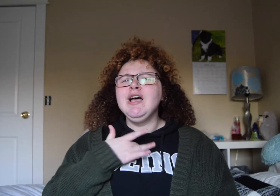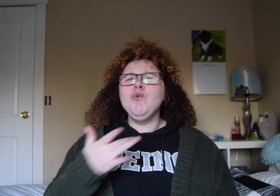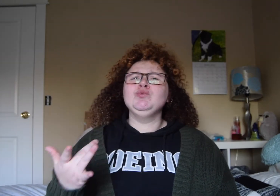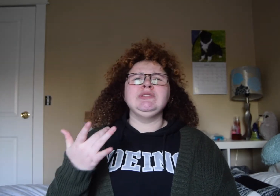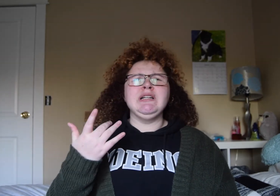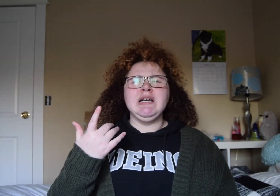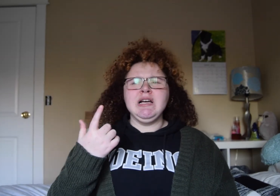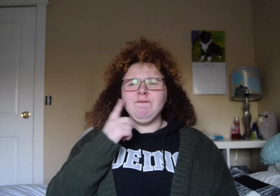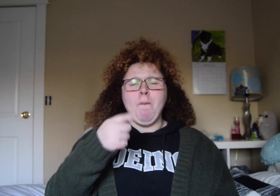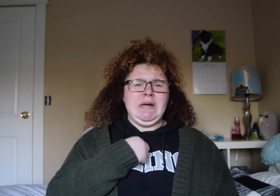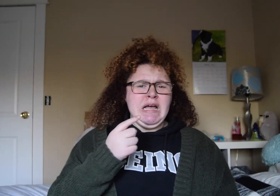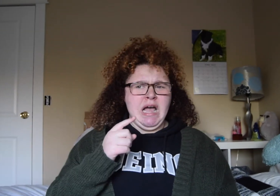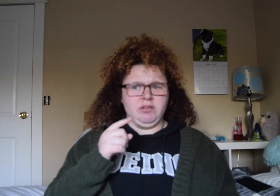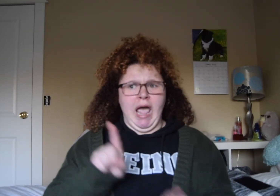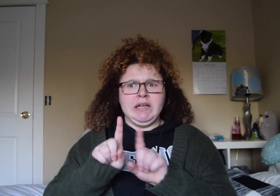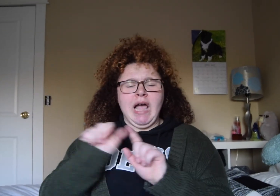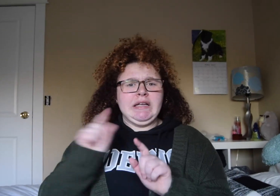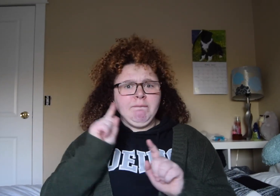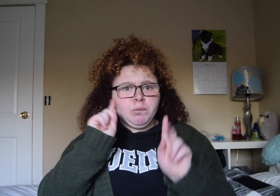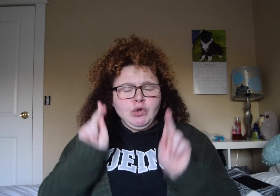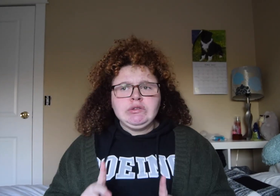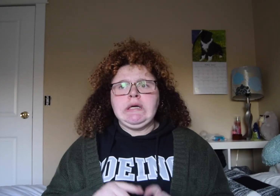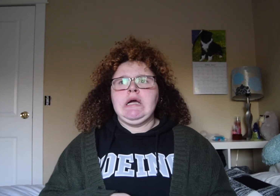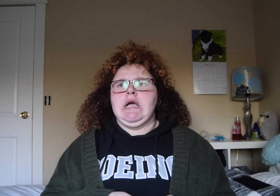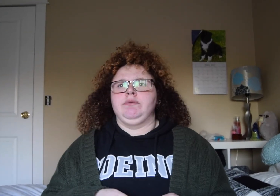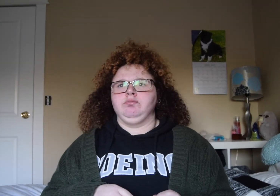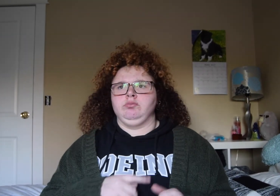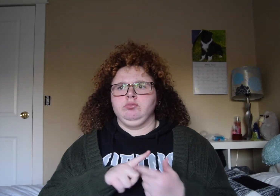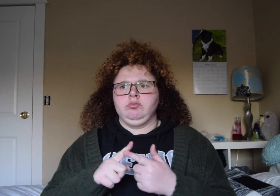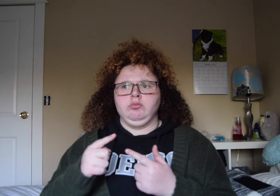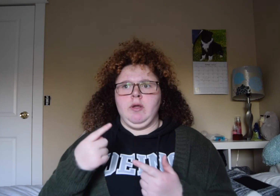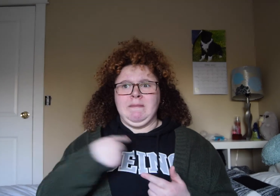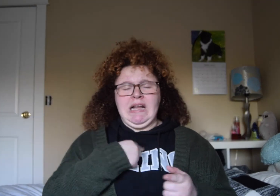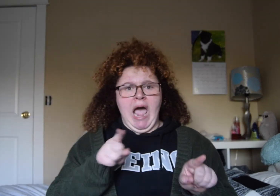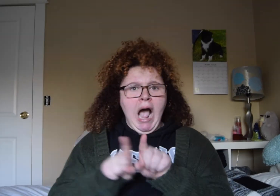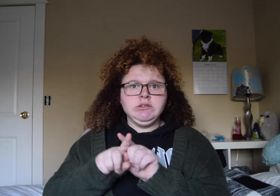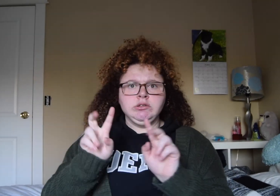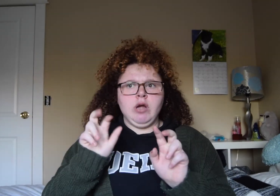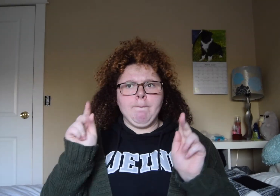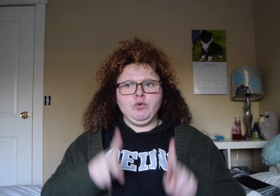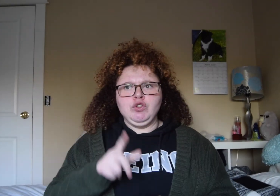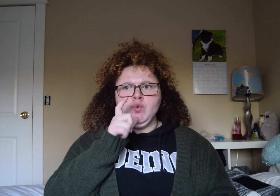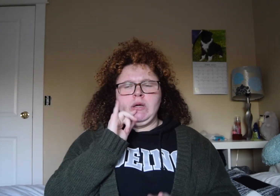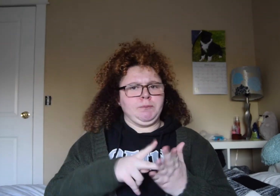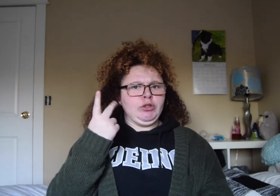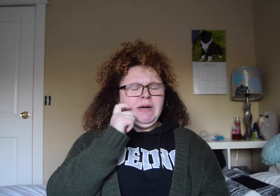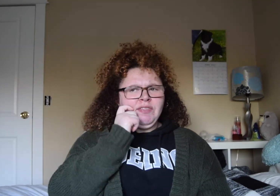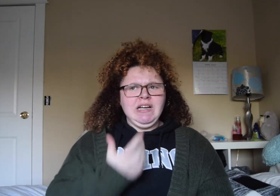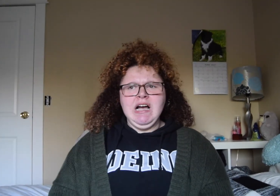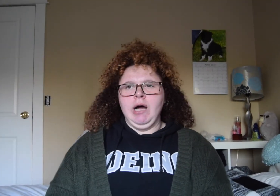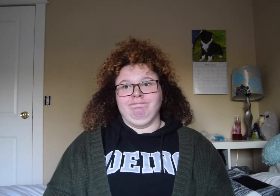Usually for me, as a deaf person and as a person who's multiethnic